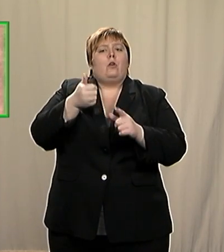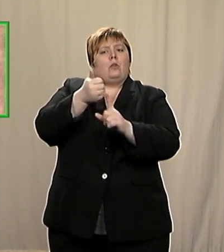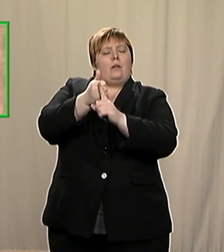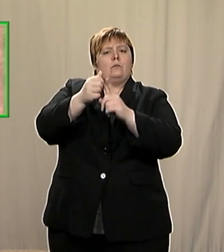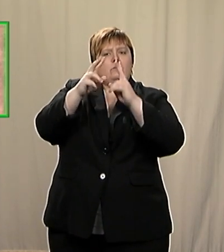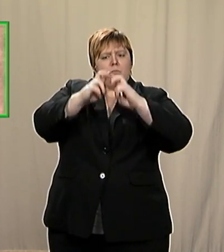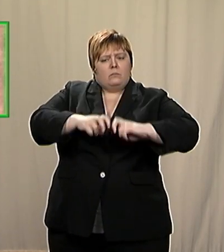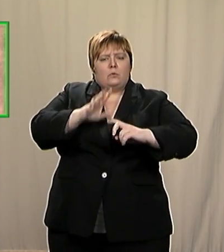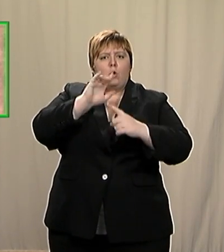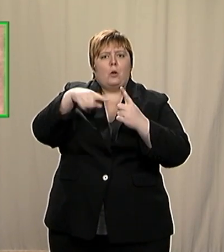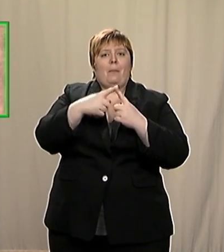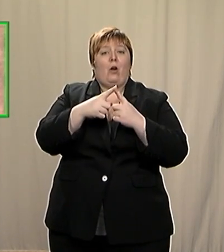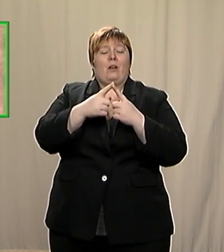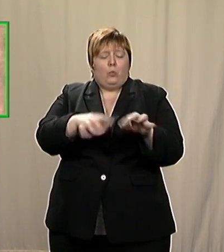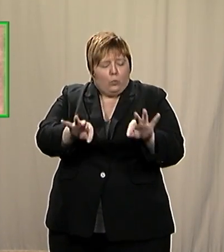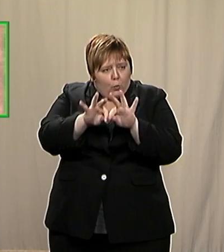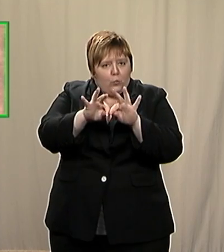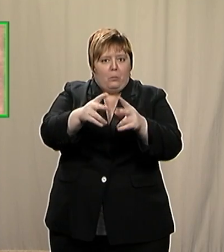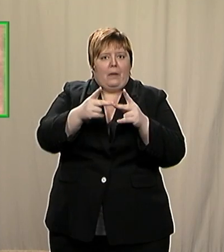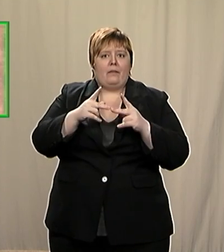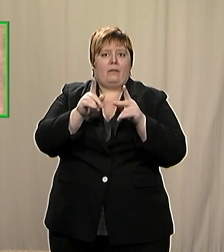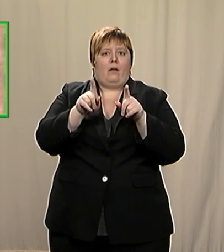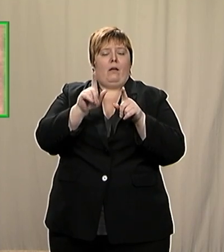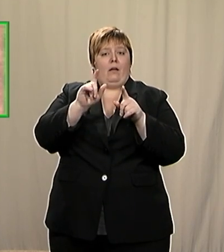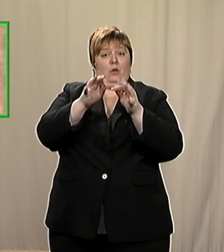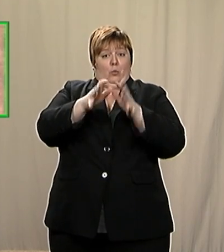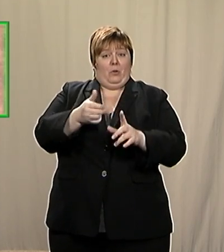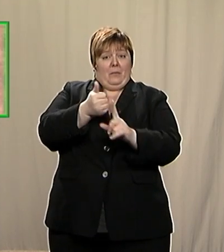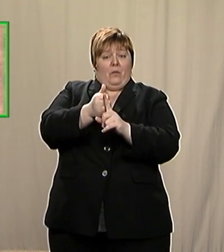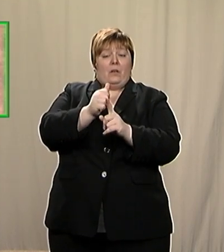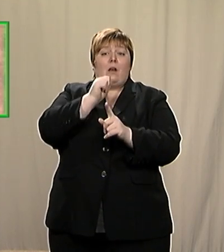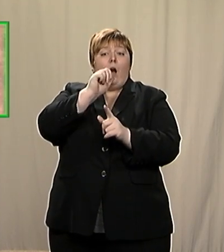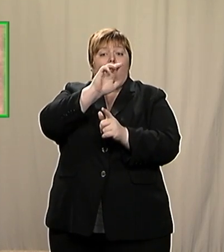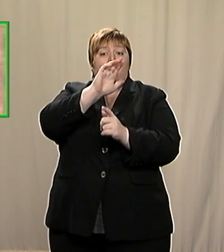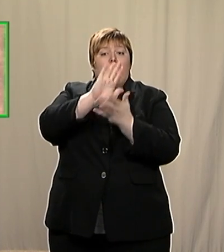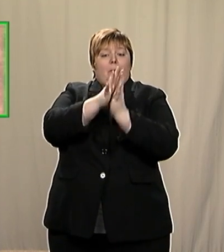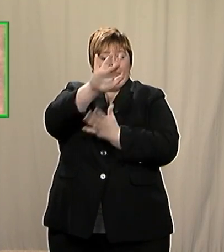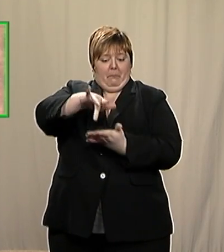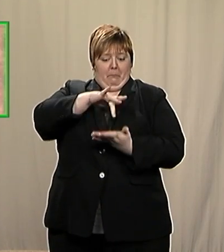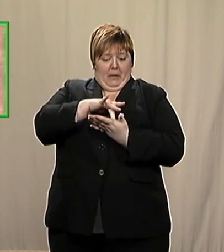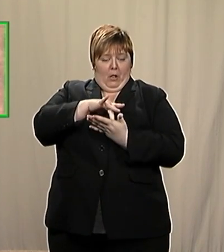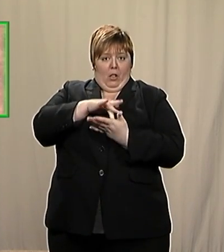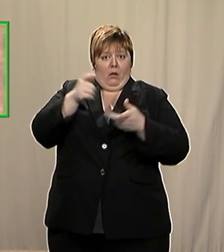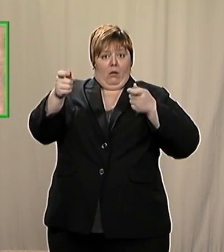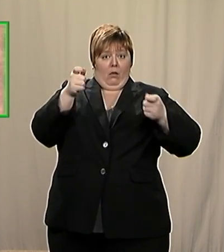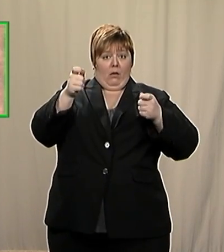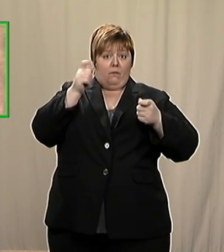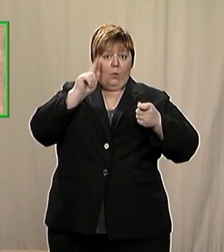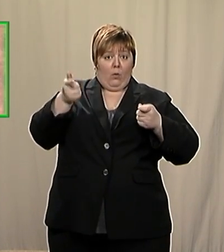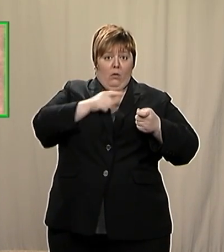of interpreters not as the middle person or the arbiter of communication but actually being a part of the interaction.